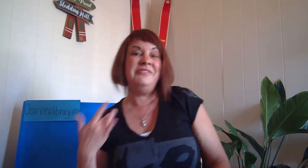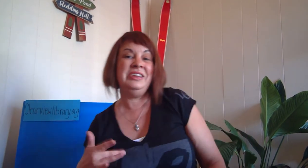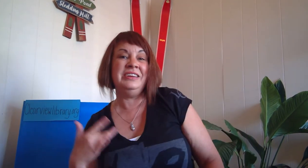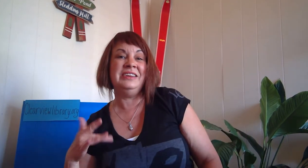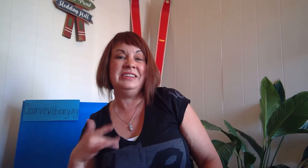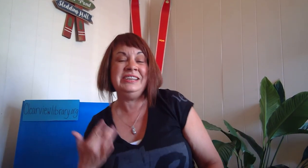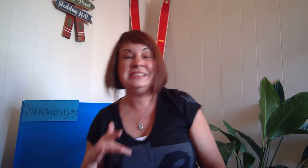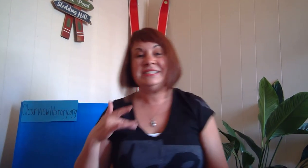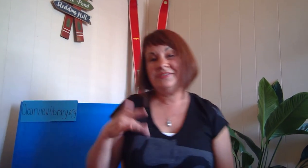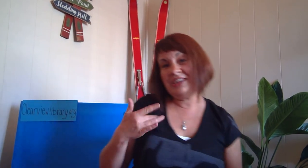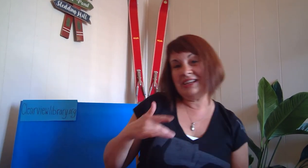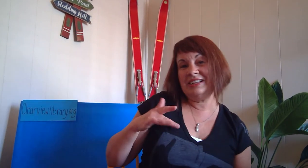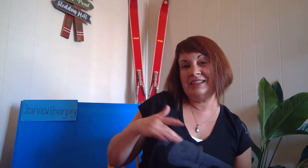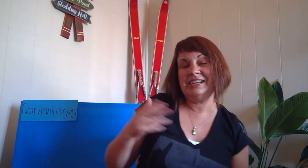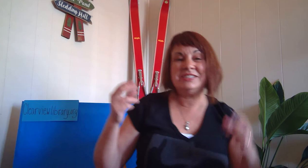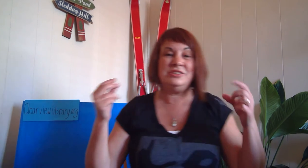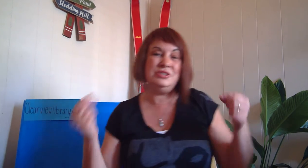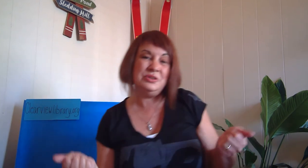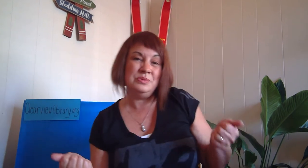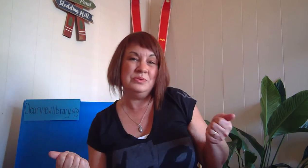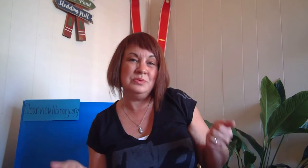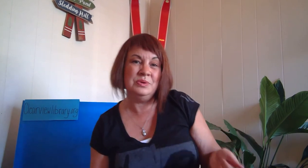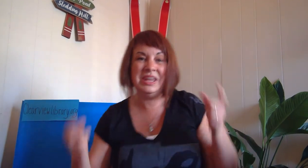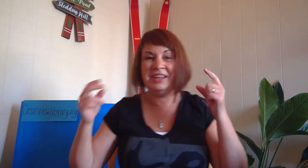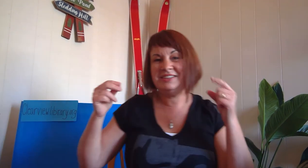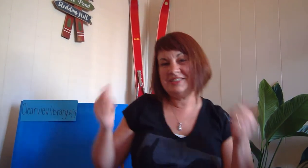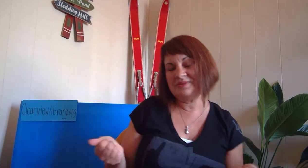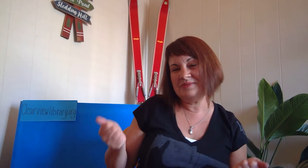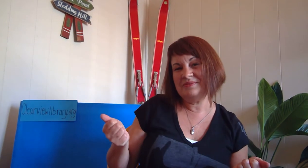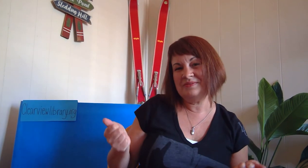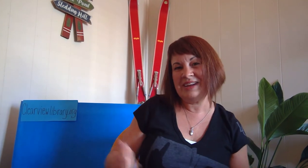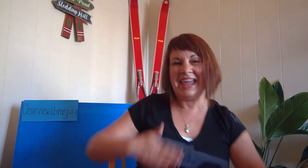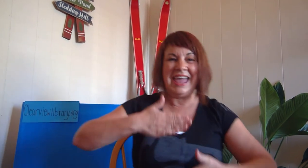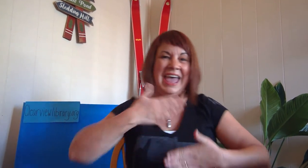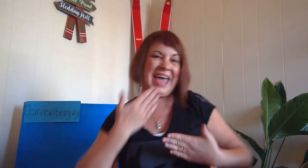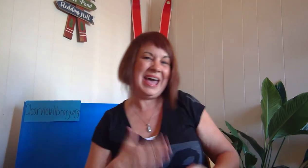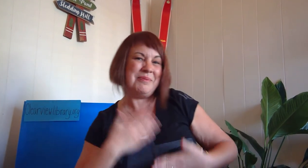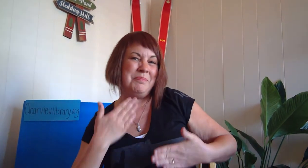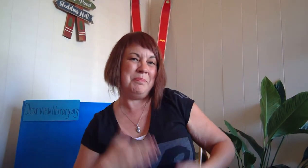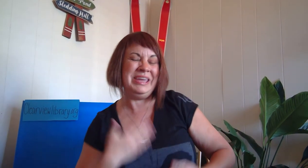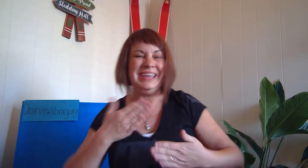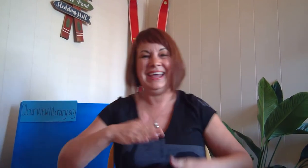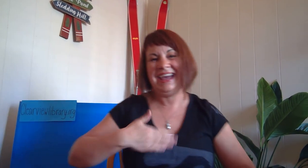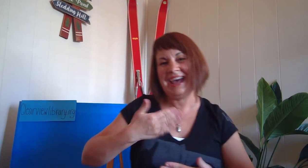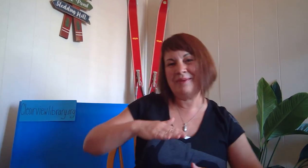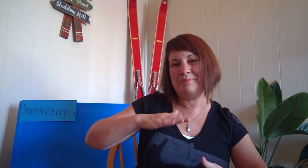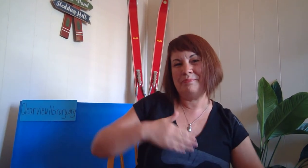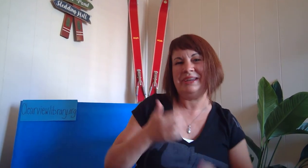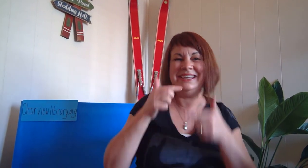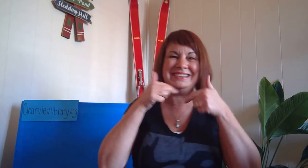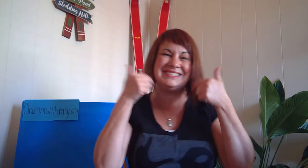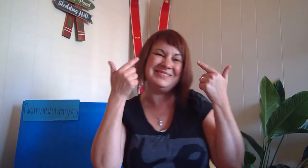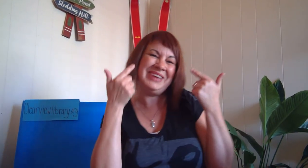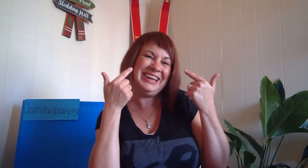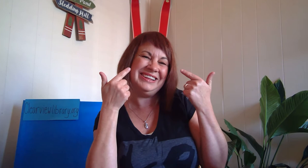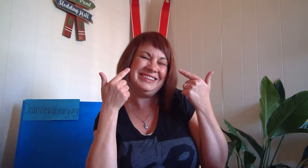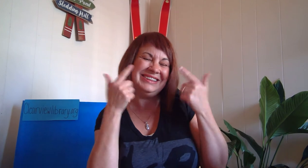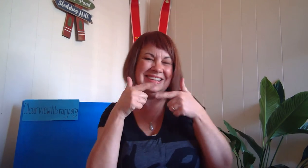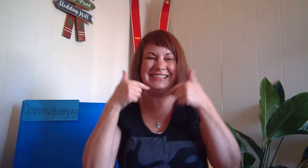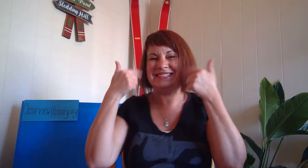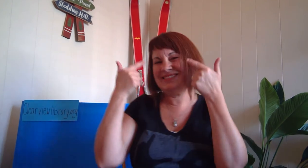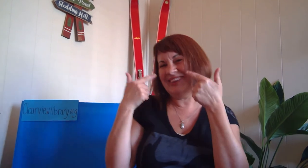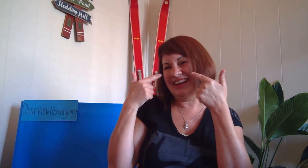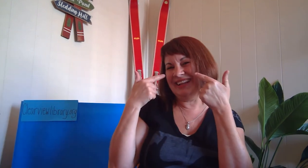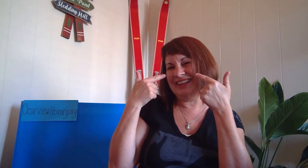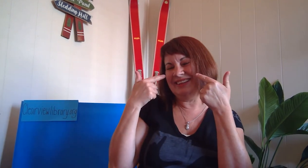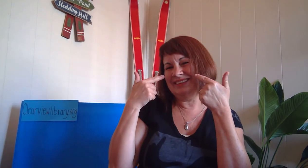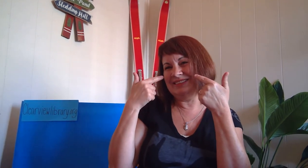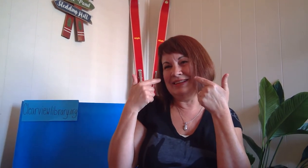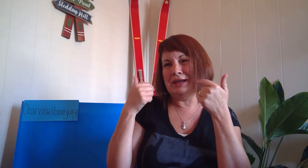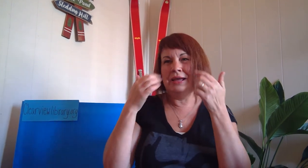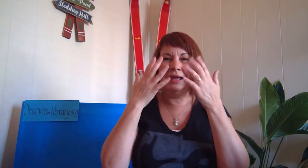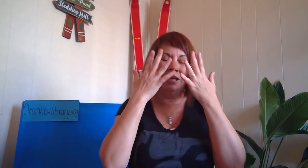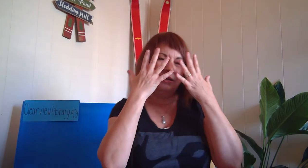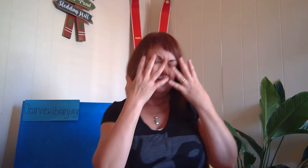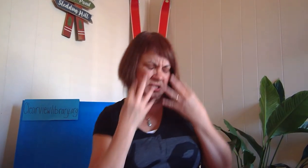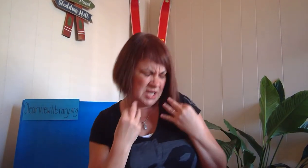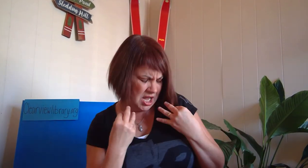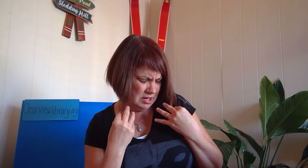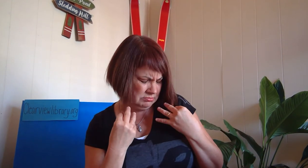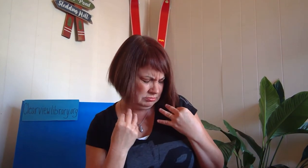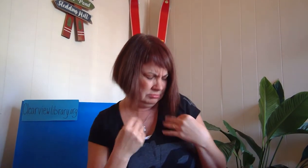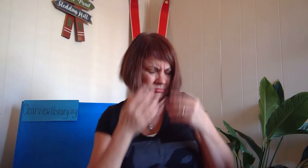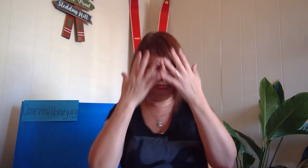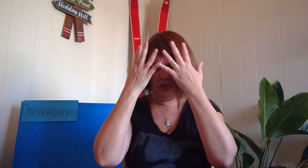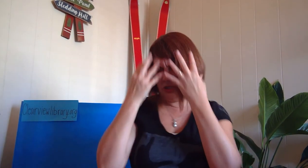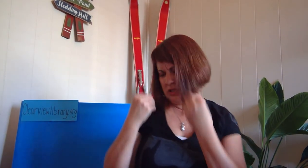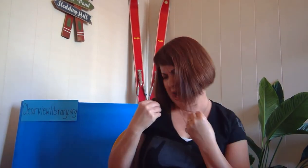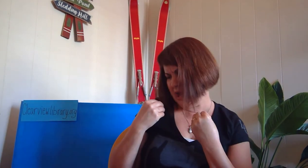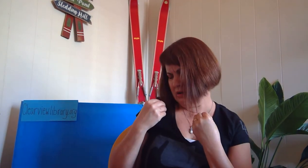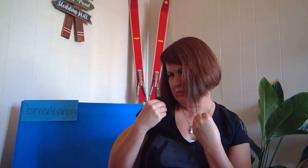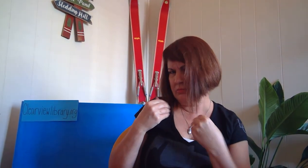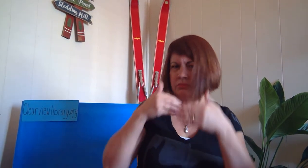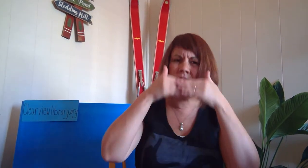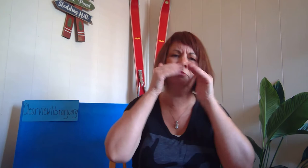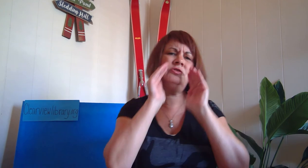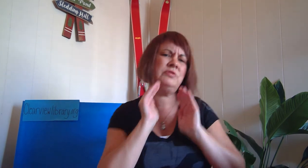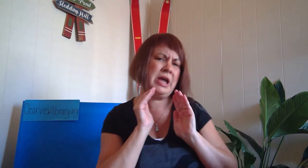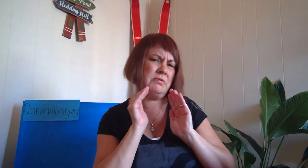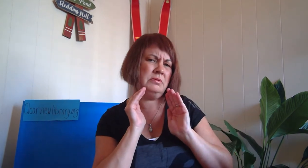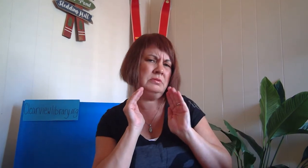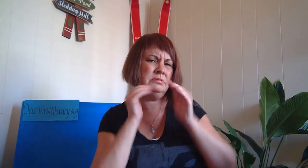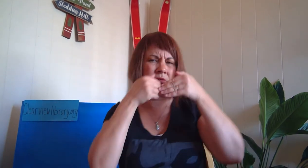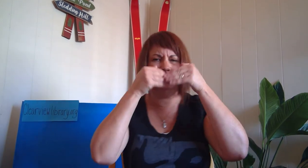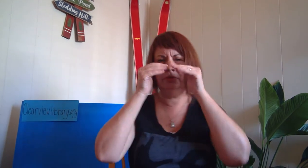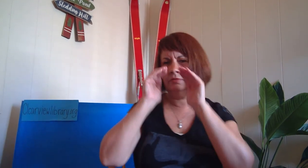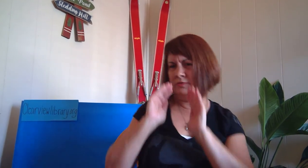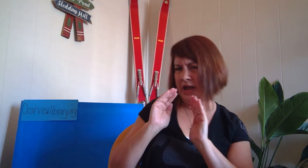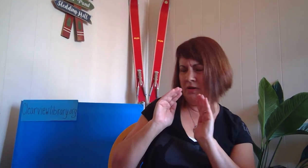feelings feelings do do happy happy smile smile sad sad frown frown